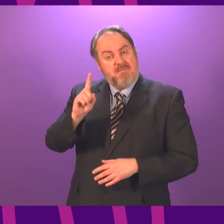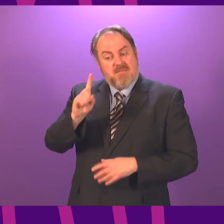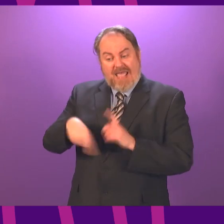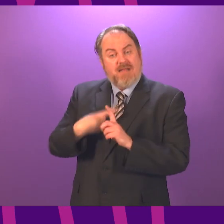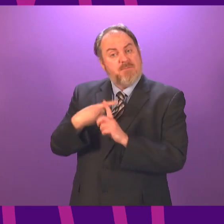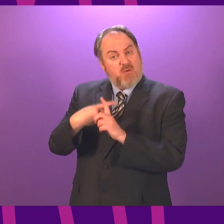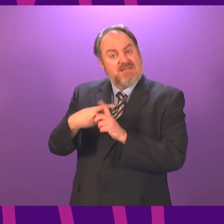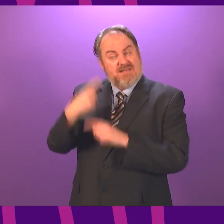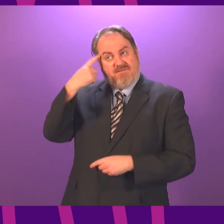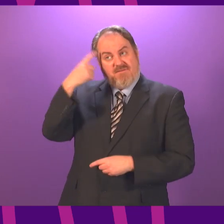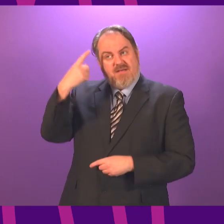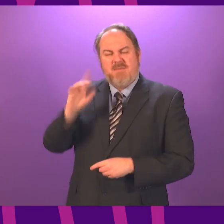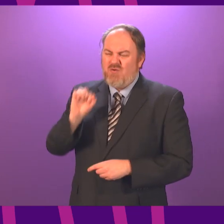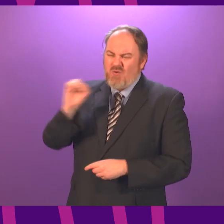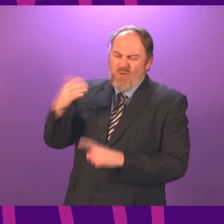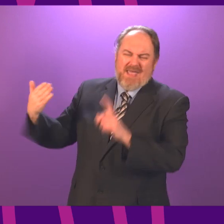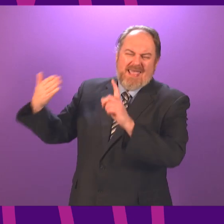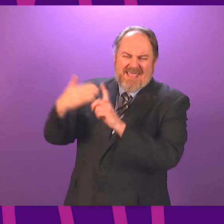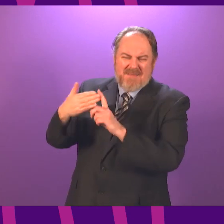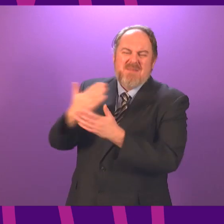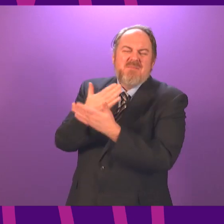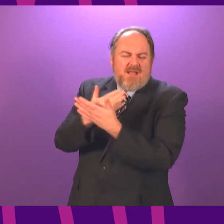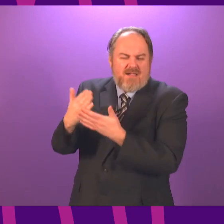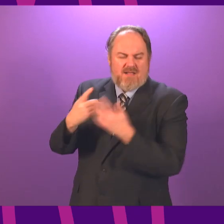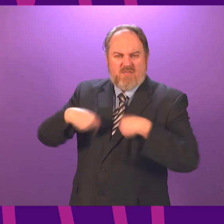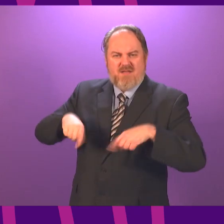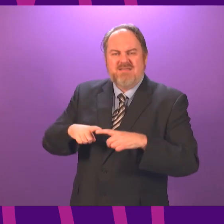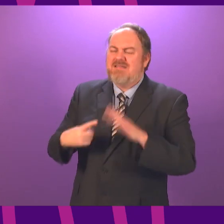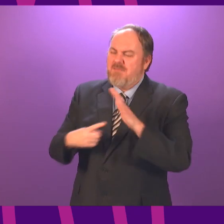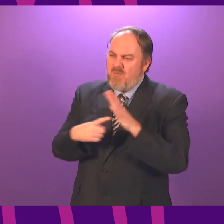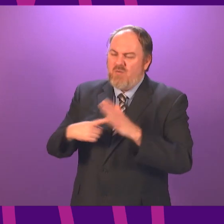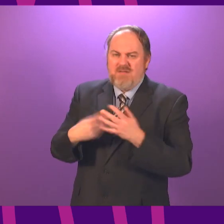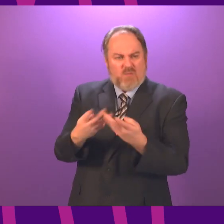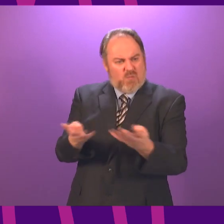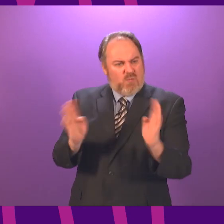what the ultimate goal is, because it is important that people understand what lies ahead. Is